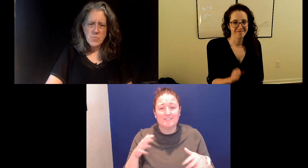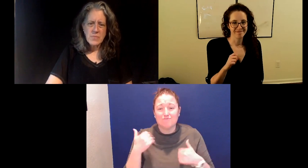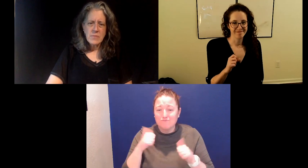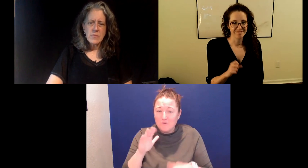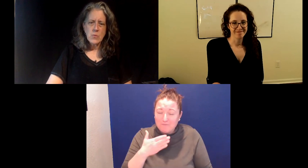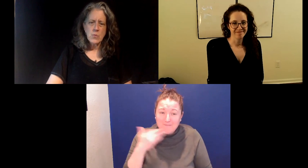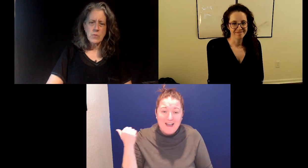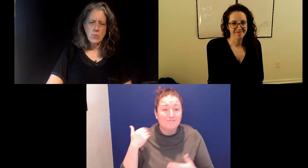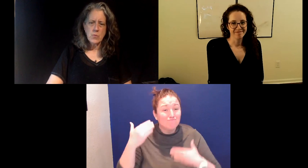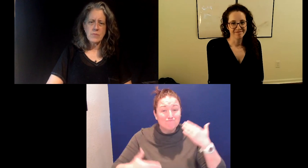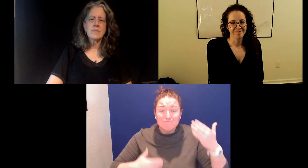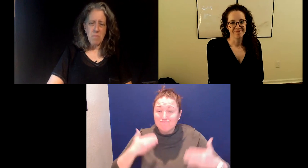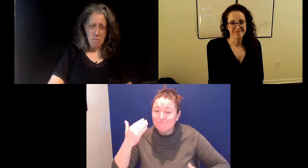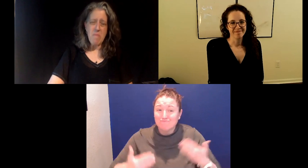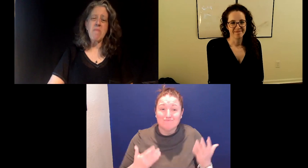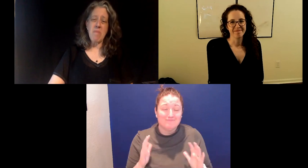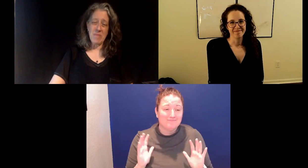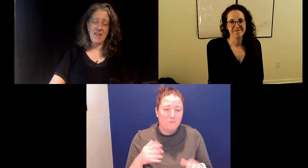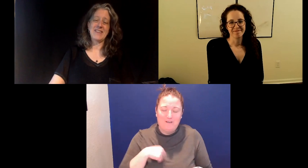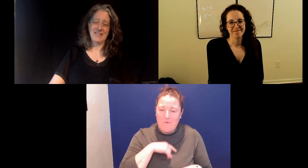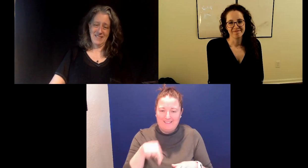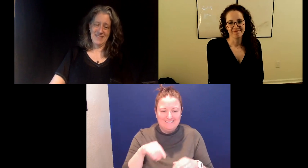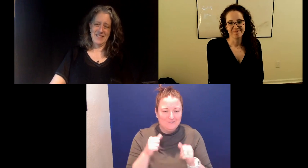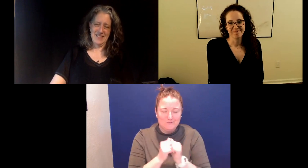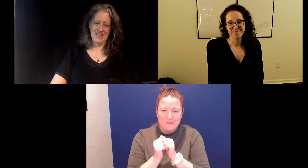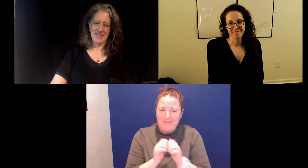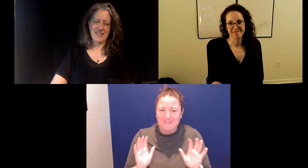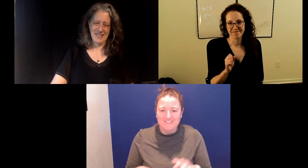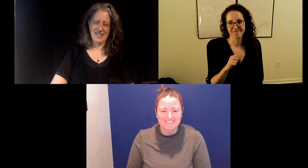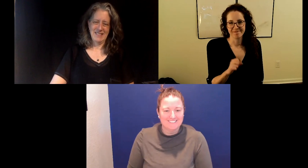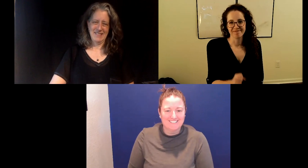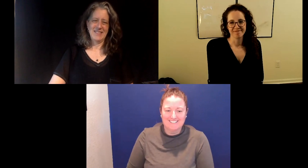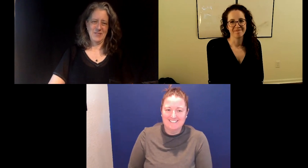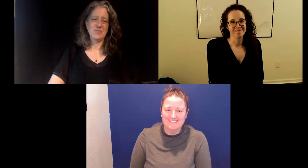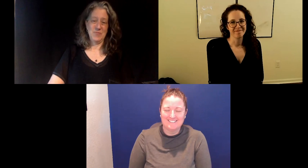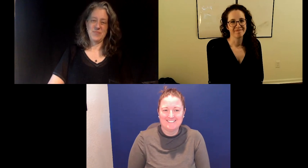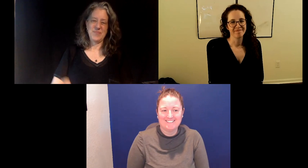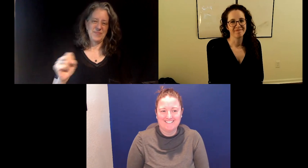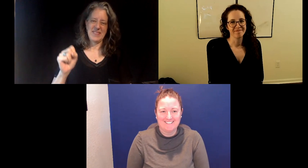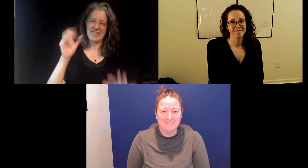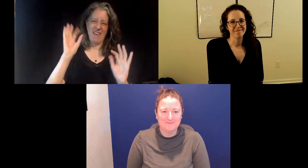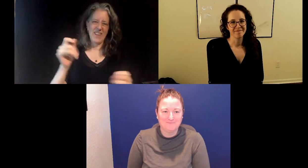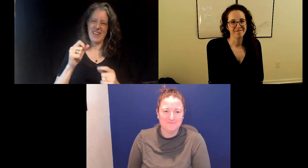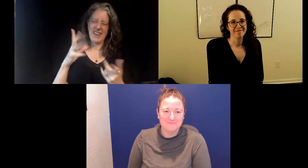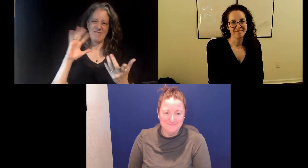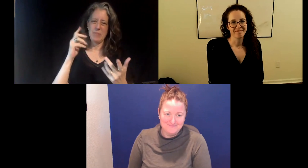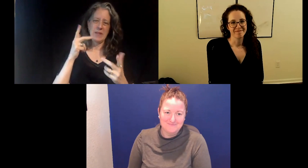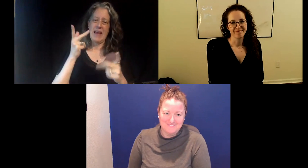it nancy sorry remember to be flexible remember do your best um we're all in this together so true